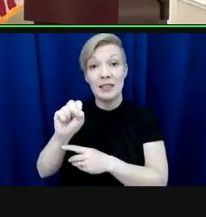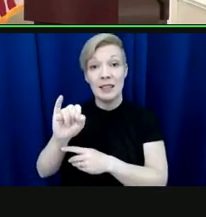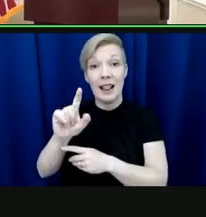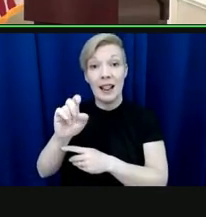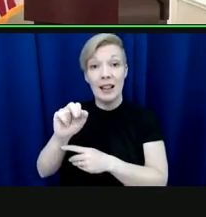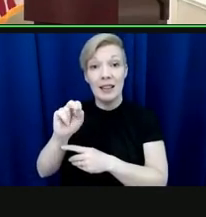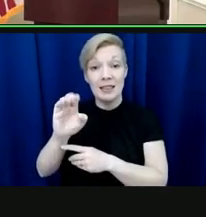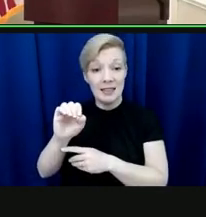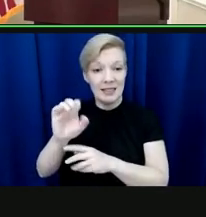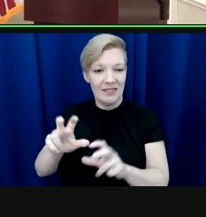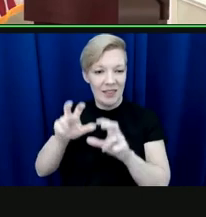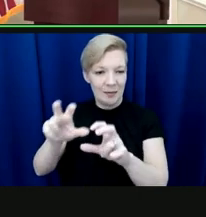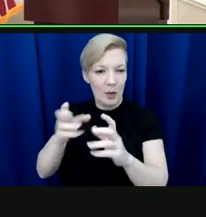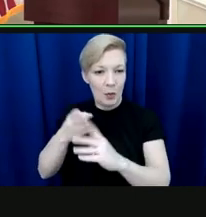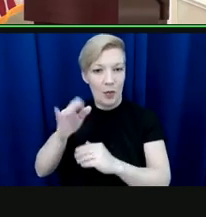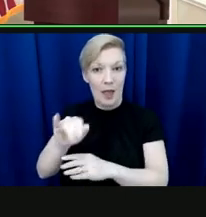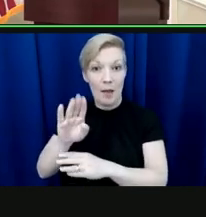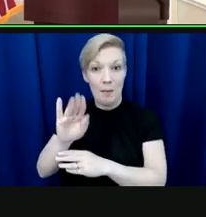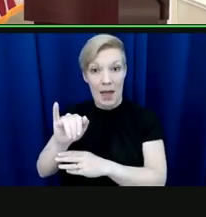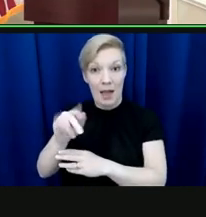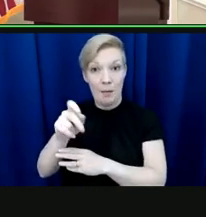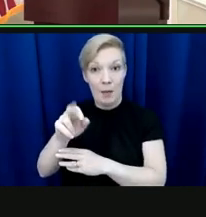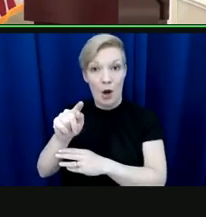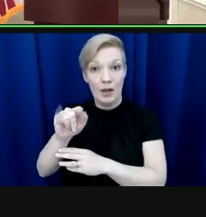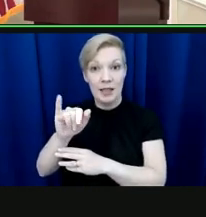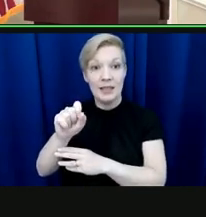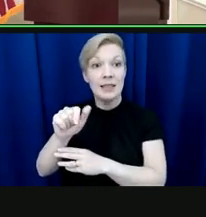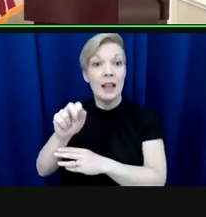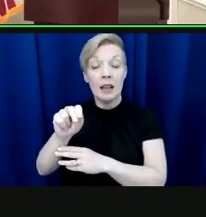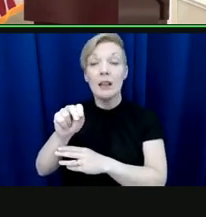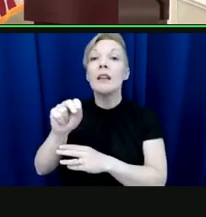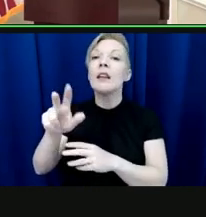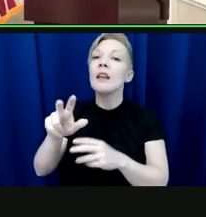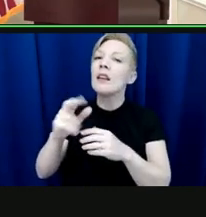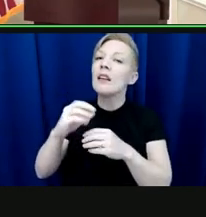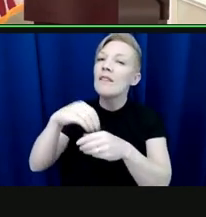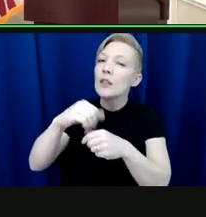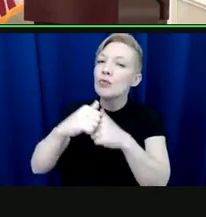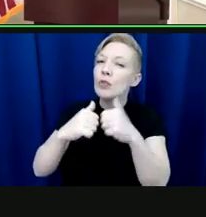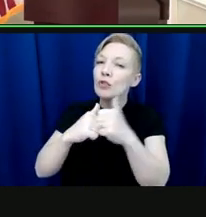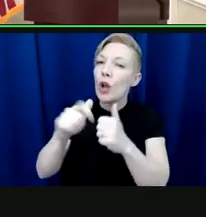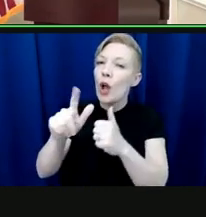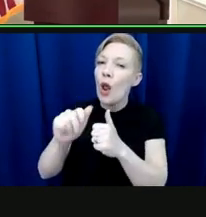through the bipartisan infrastructure law, the largest, excuse me, the most in American history